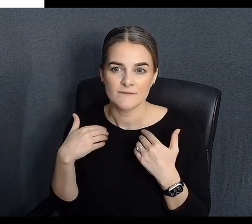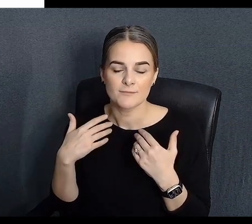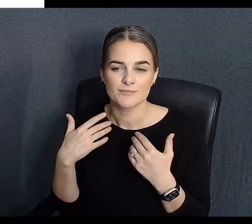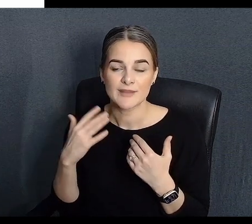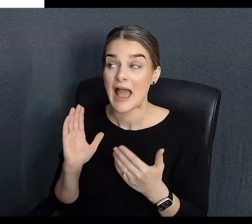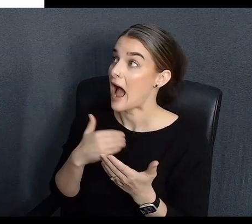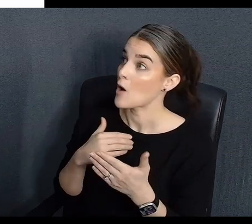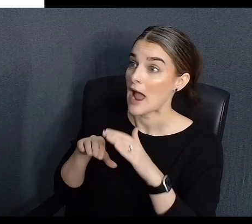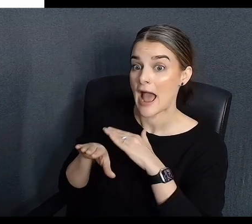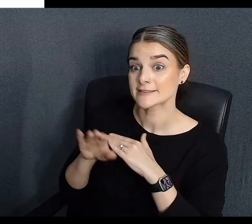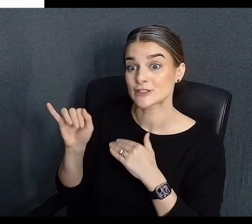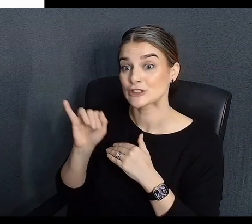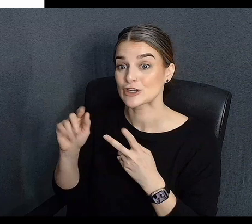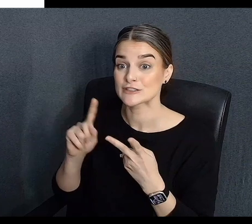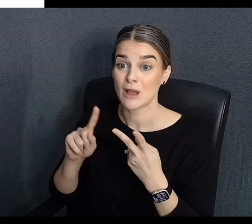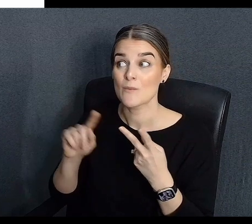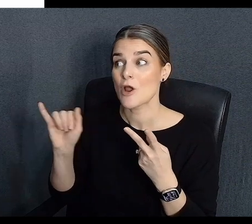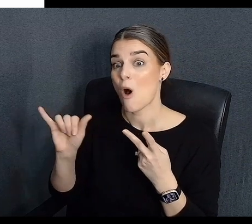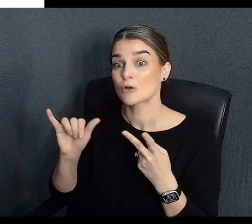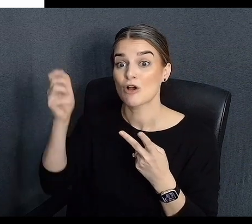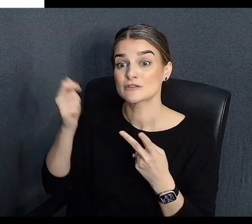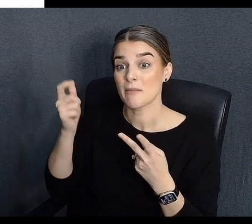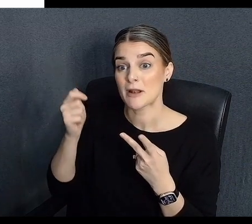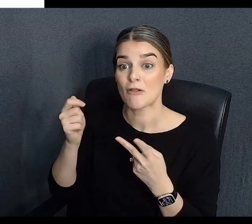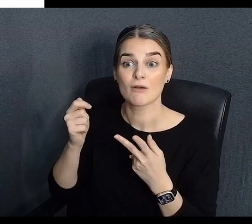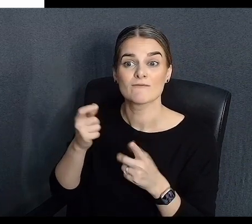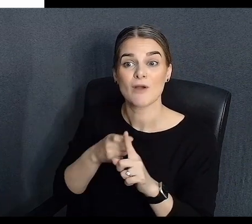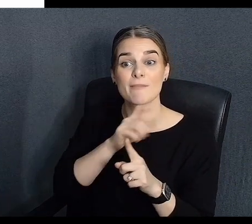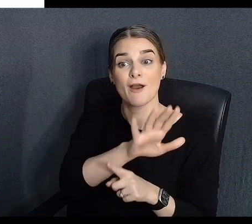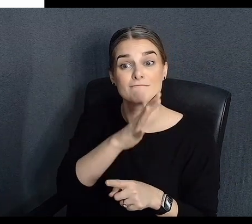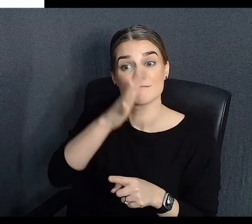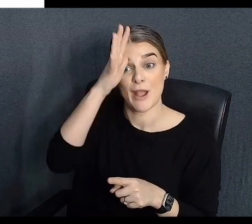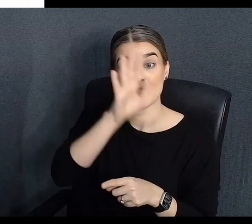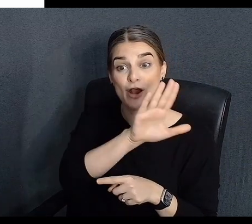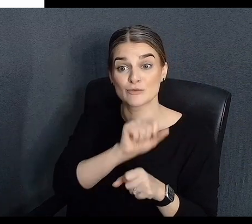also get supplemental from a parent's work, but that was forgot to be mentioned.